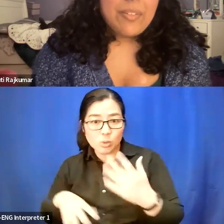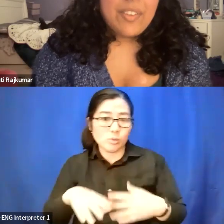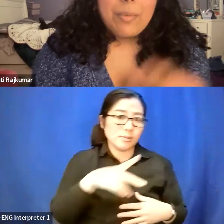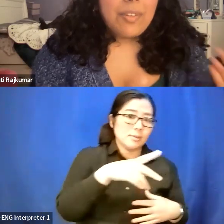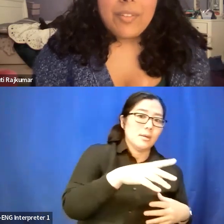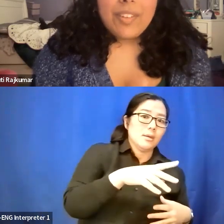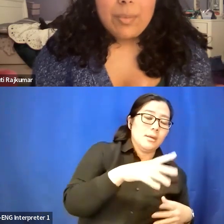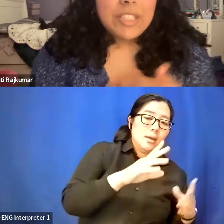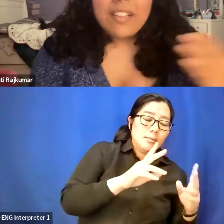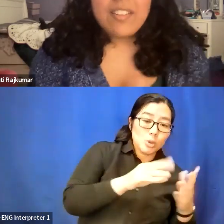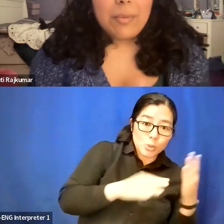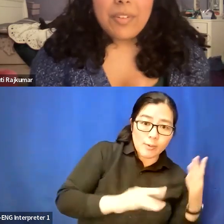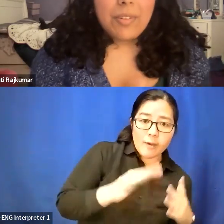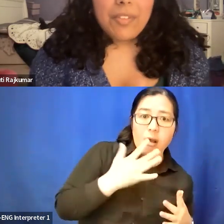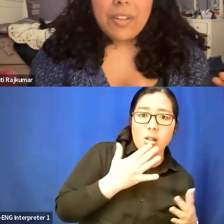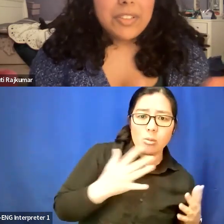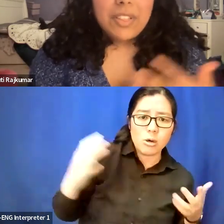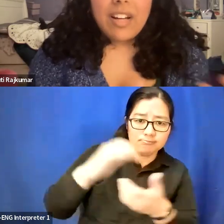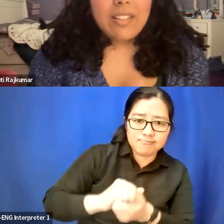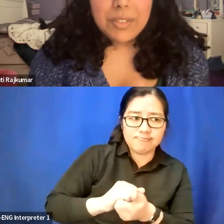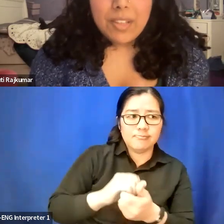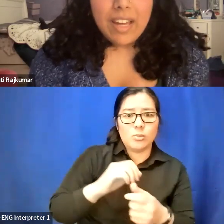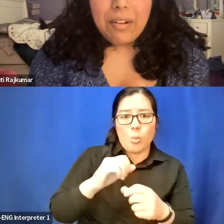disabled students, especially disabled students of color, should not have to rely